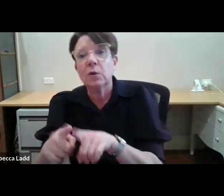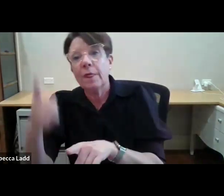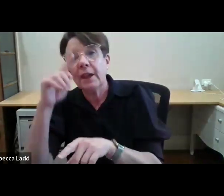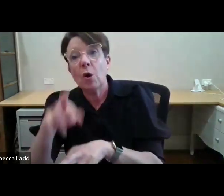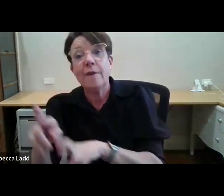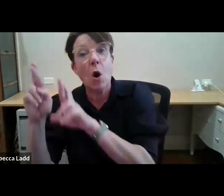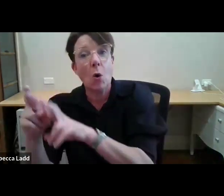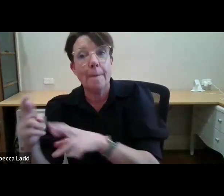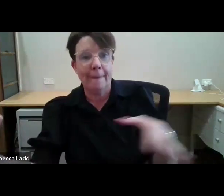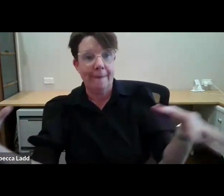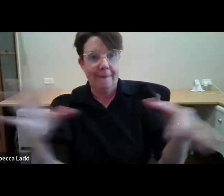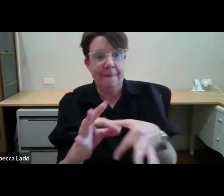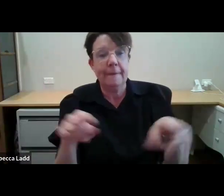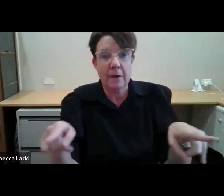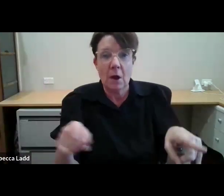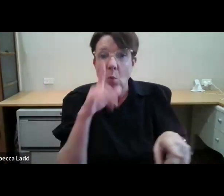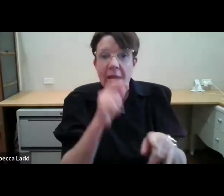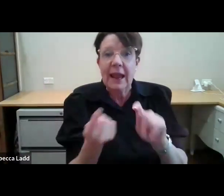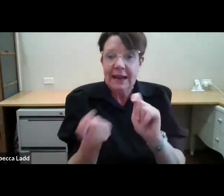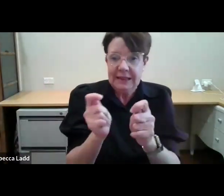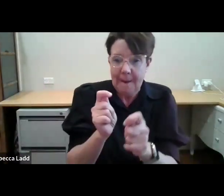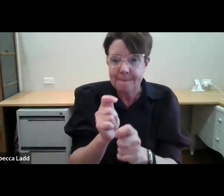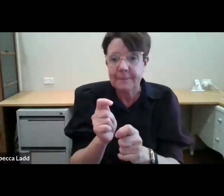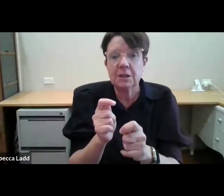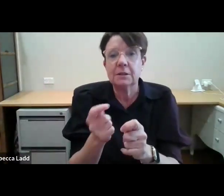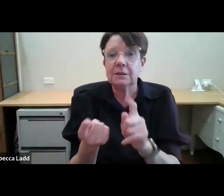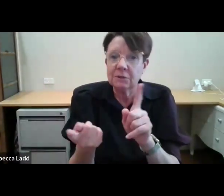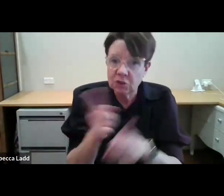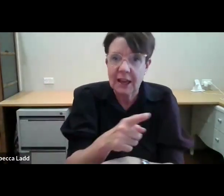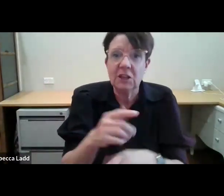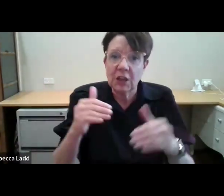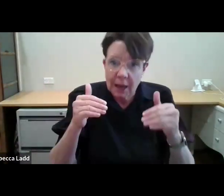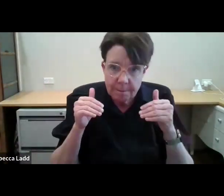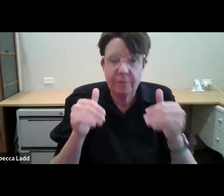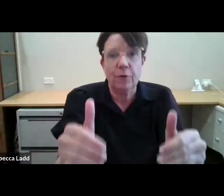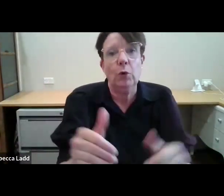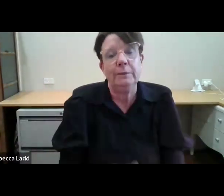and I think that was one of the great things when we had a conversation with Pippa